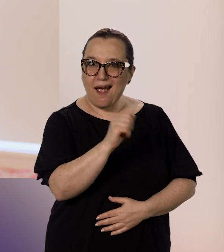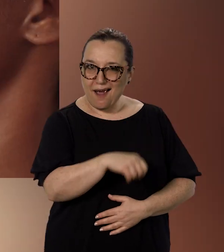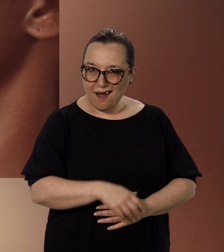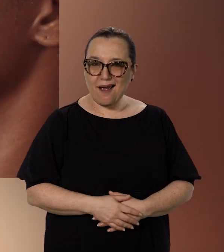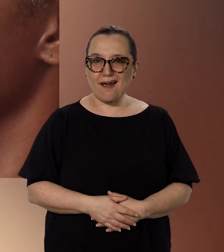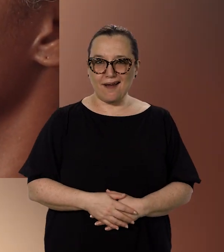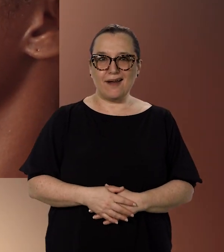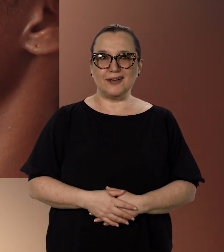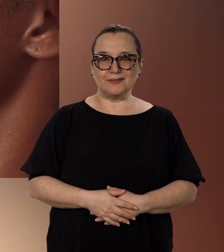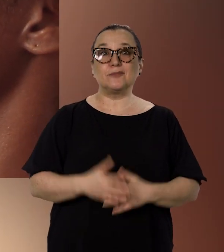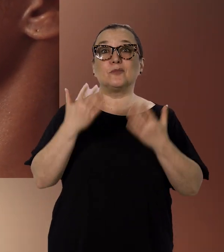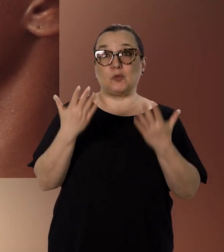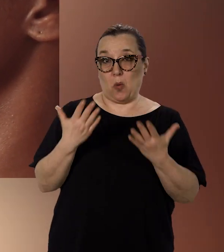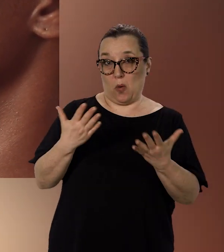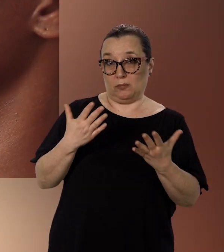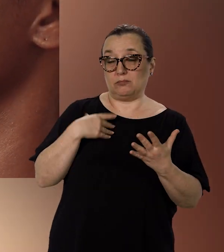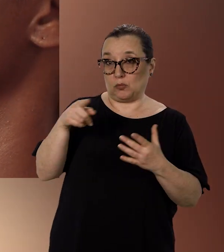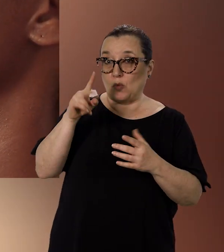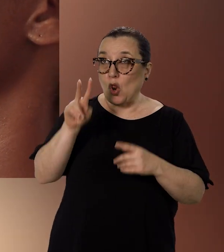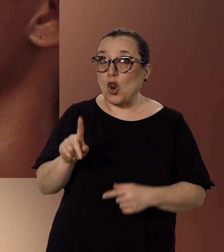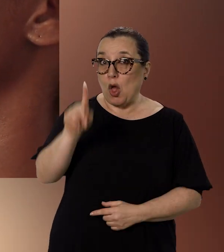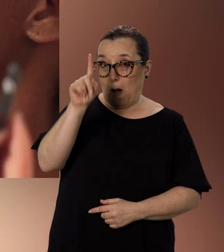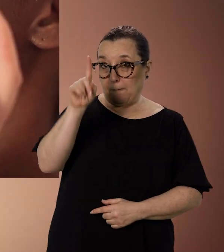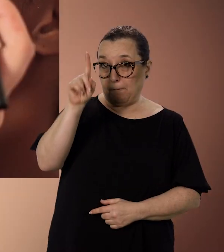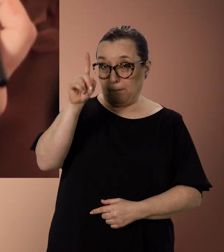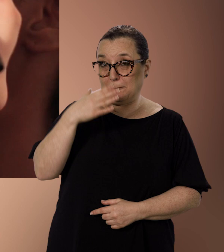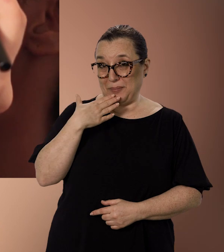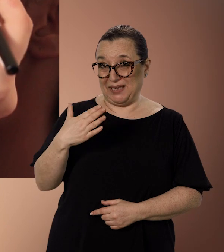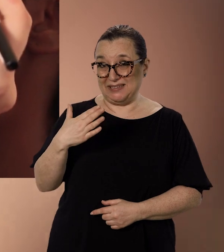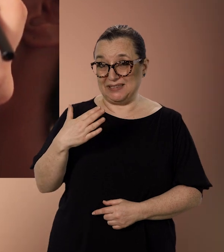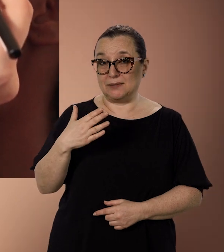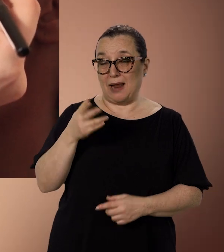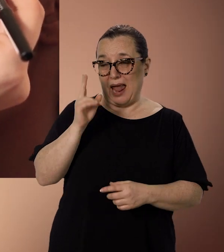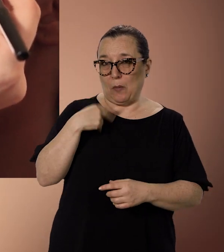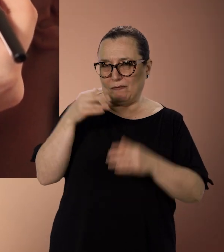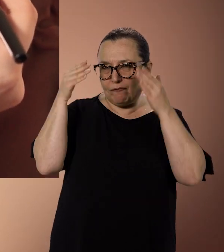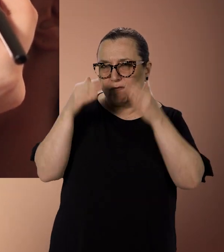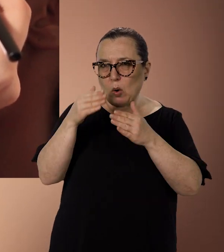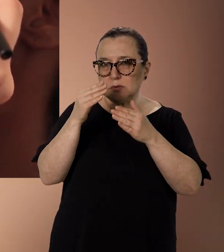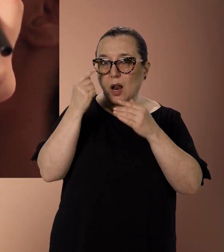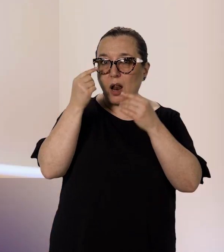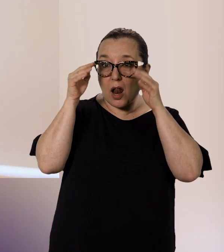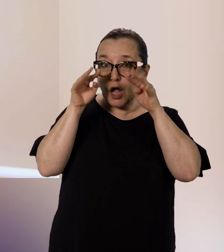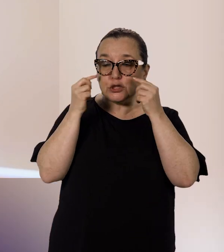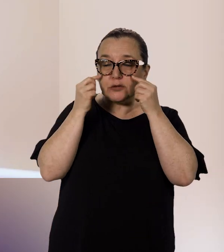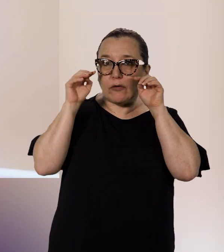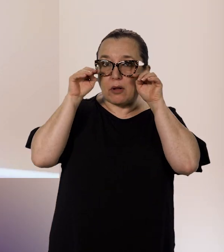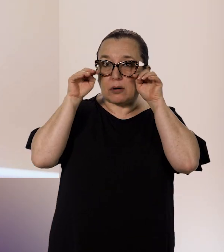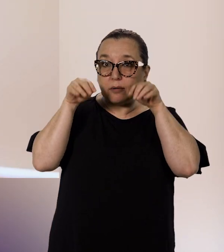Charlotte: So what I'm going to get you to do now is look up to the ceiling for me and again we're going to focus on where the lashes would grow from.